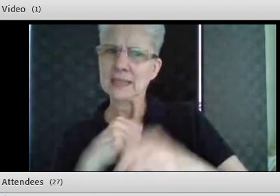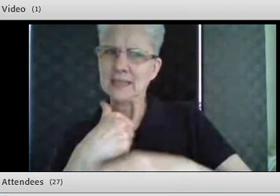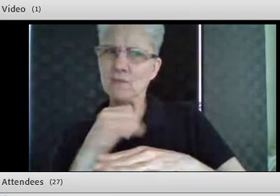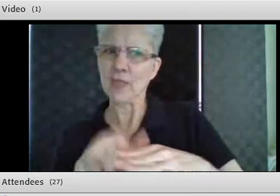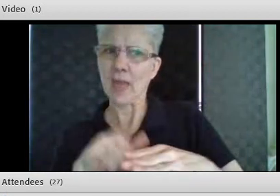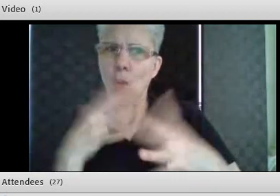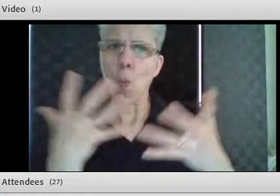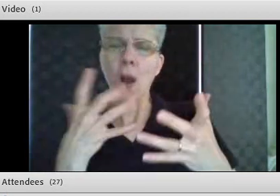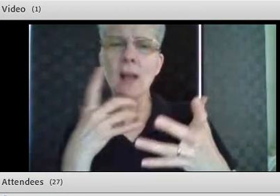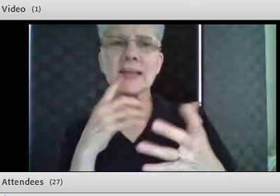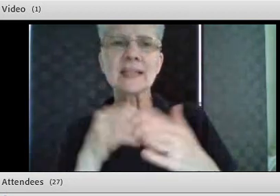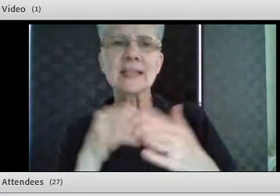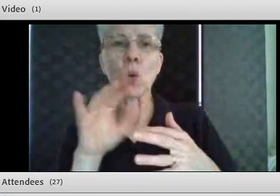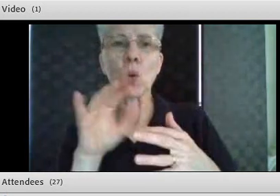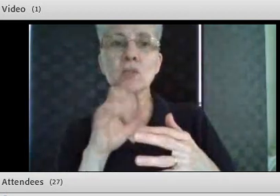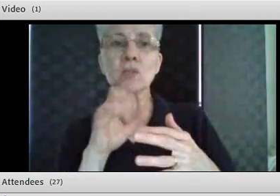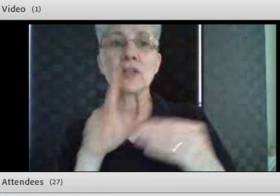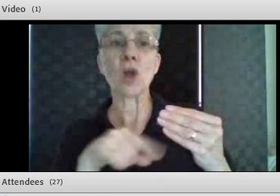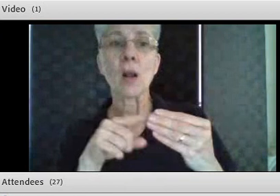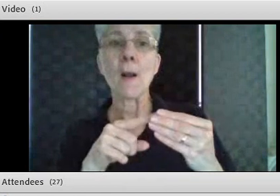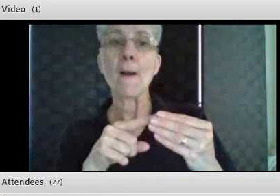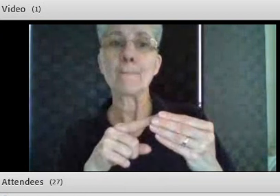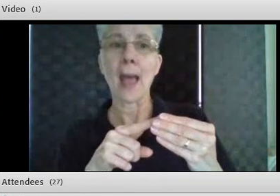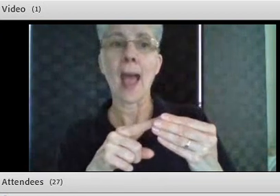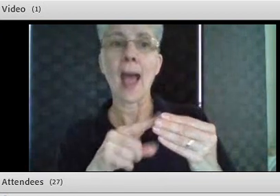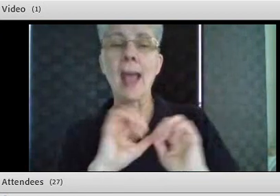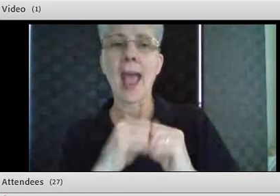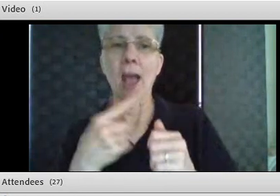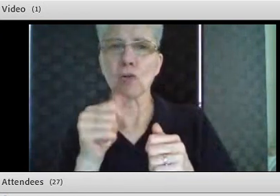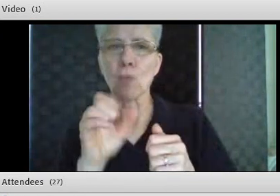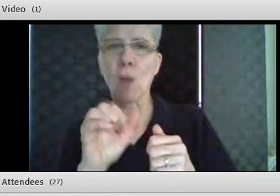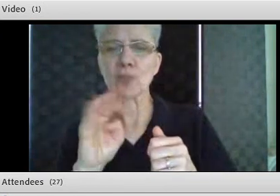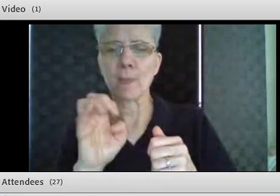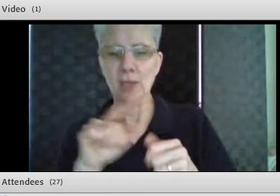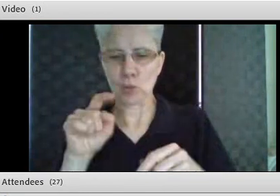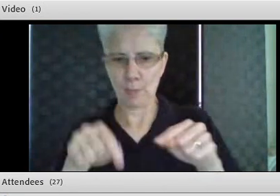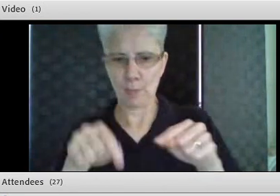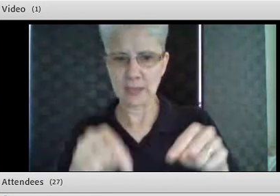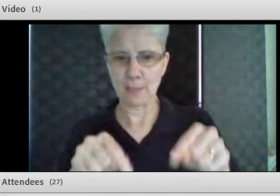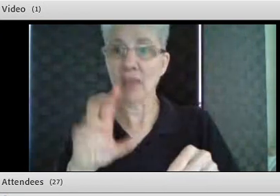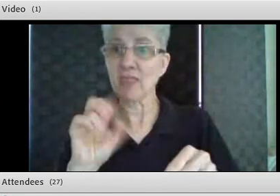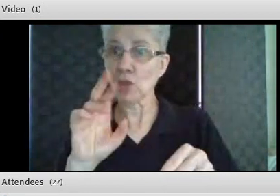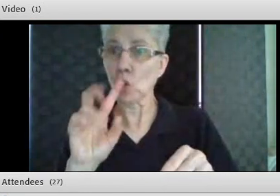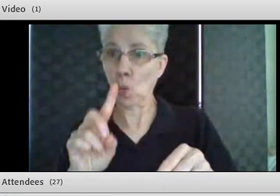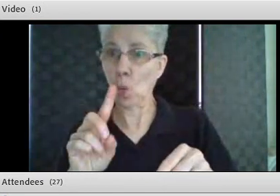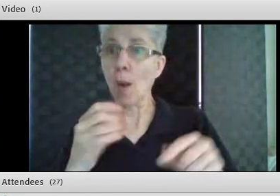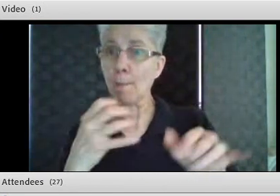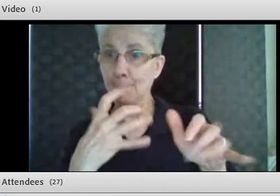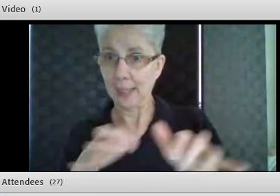something that he does, but first the groundwork that I want to lay for that is,